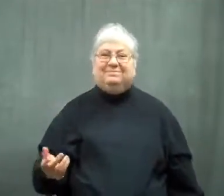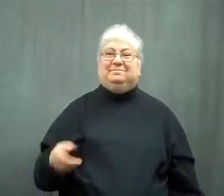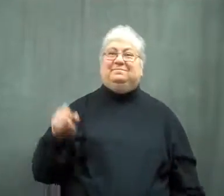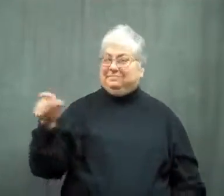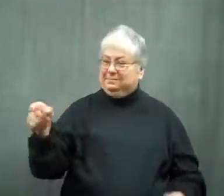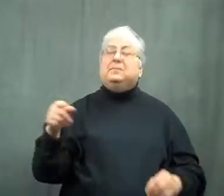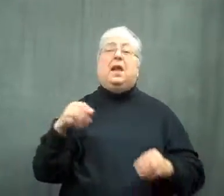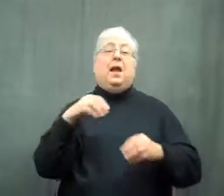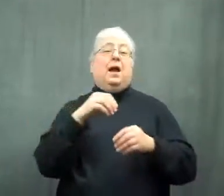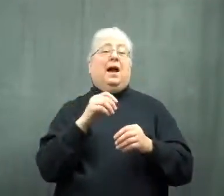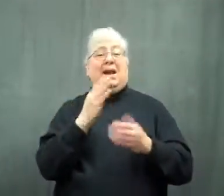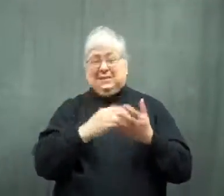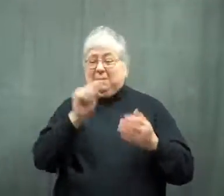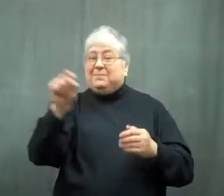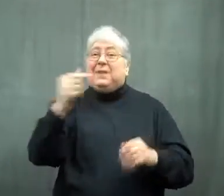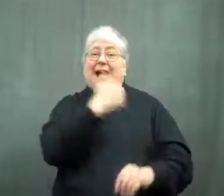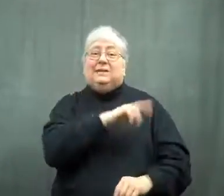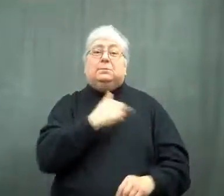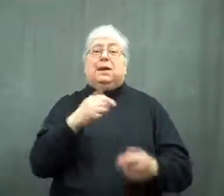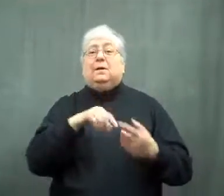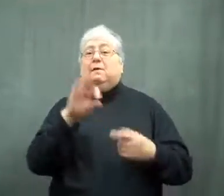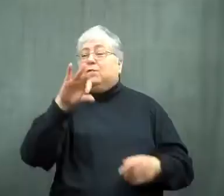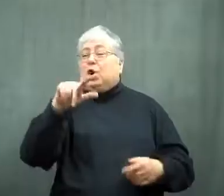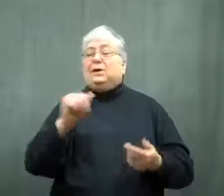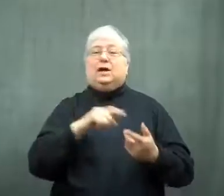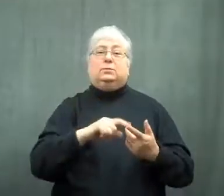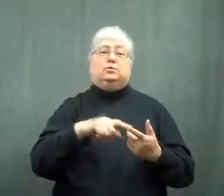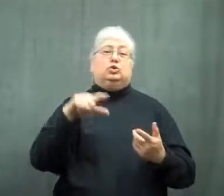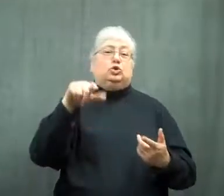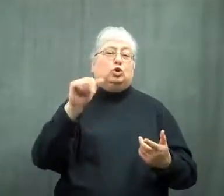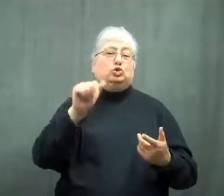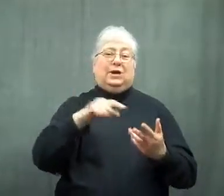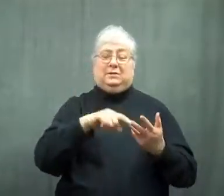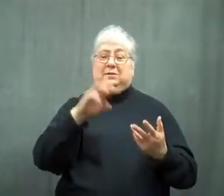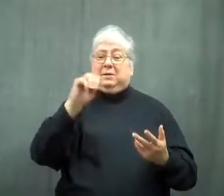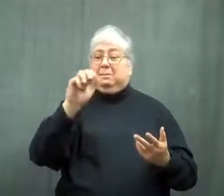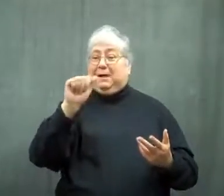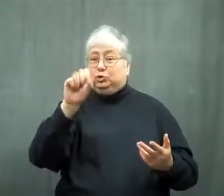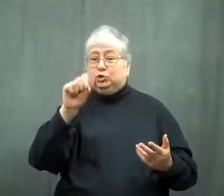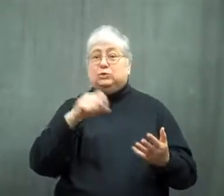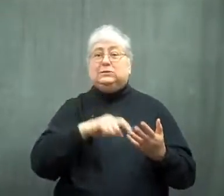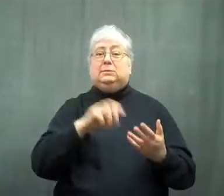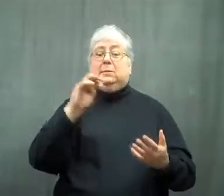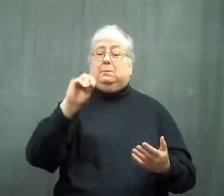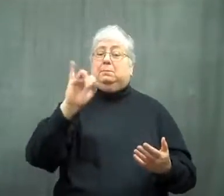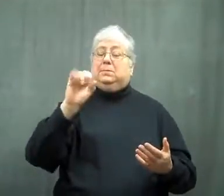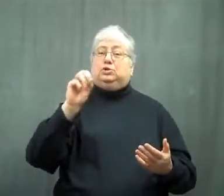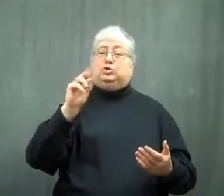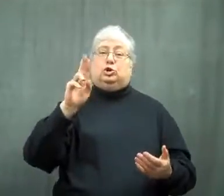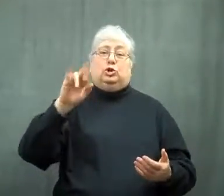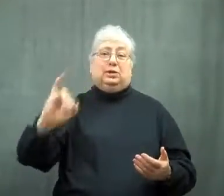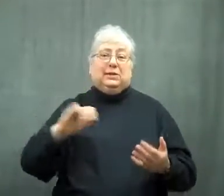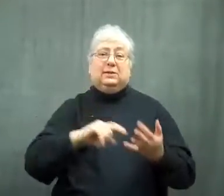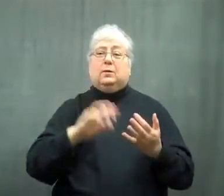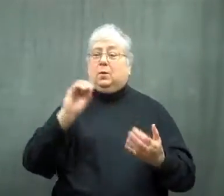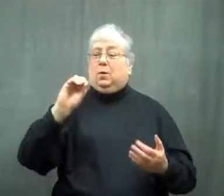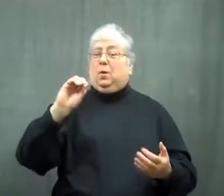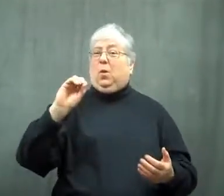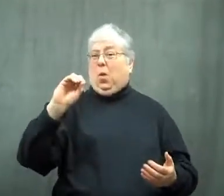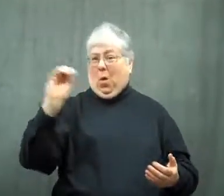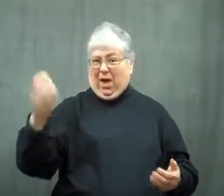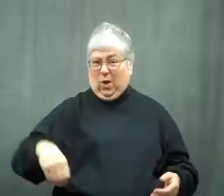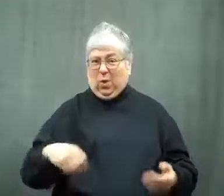Hospitals in Florida, Georgia, Massachusetts, Missouri, Ohio,